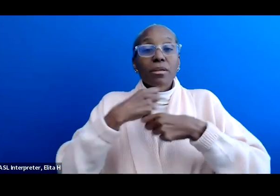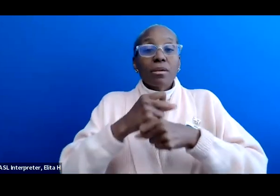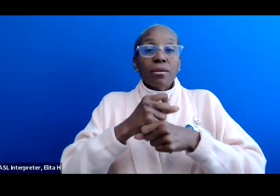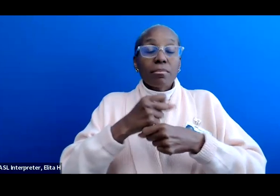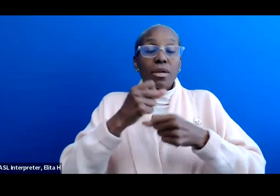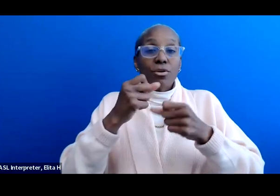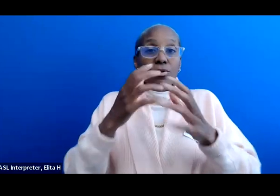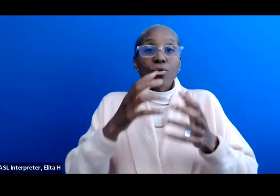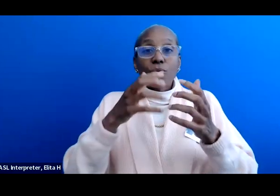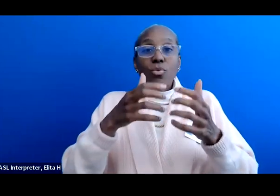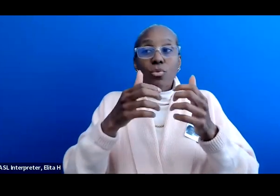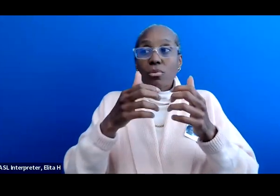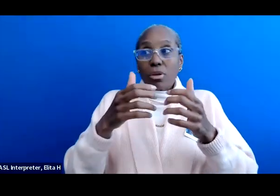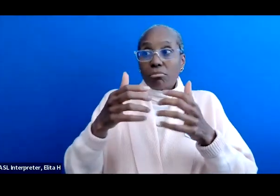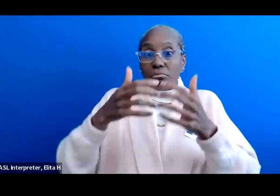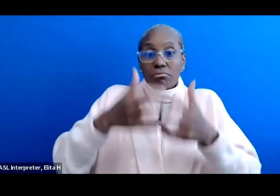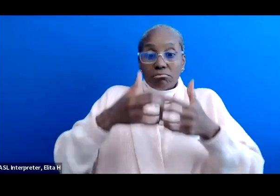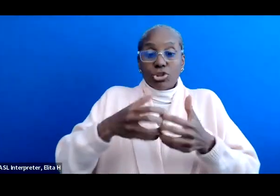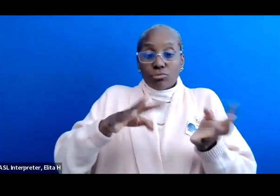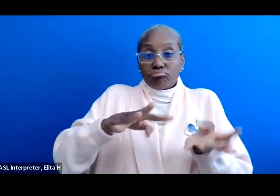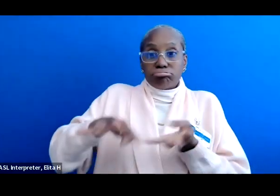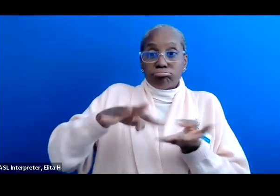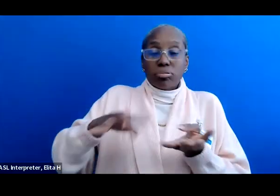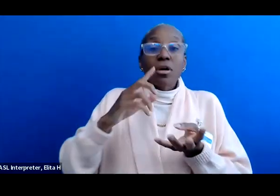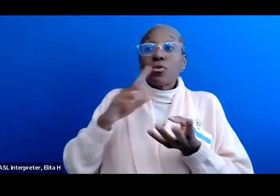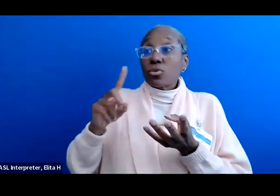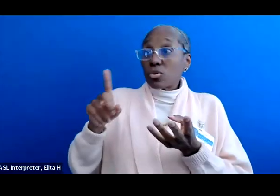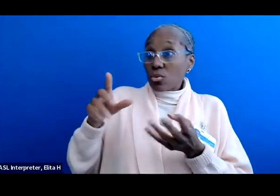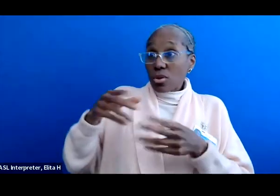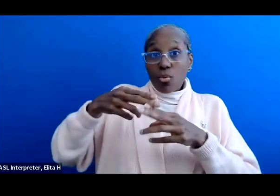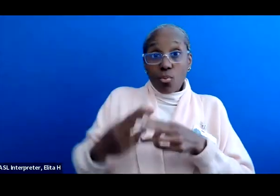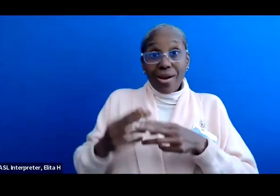a scale for weighing their product and ask if you can do the same thing there.